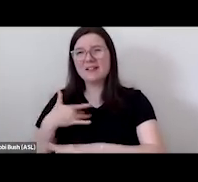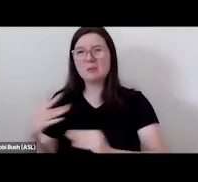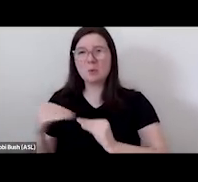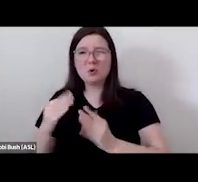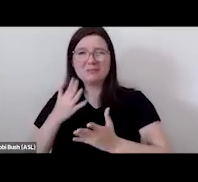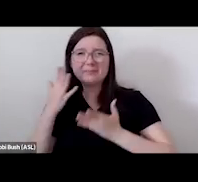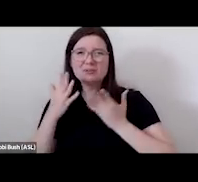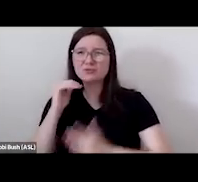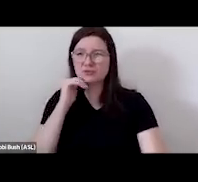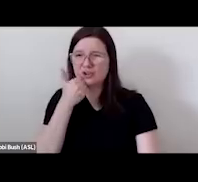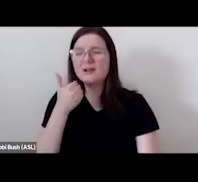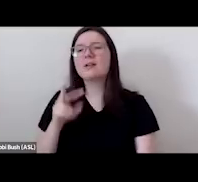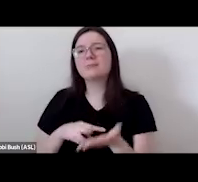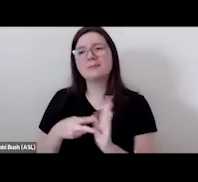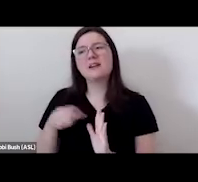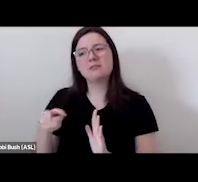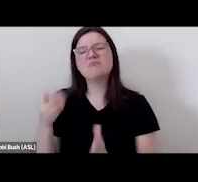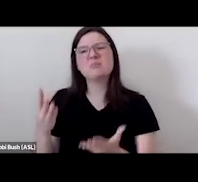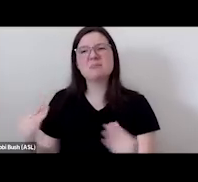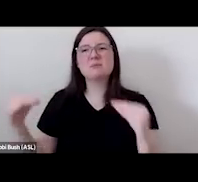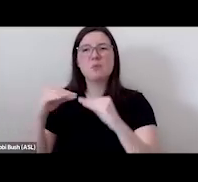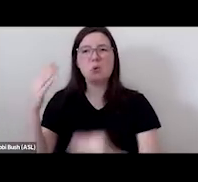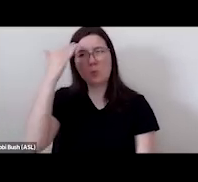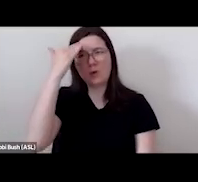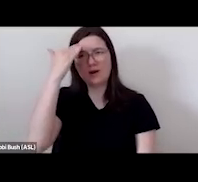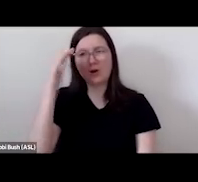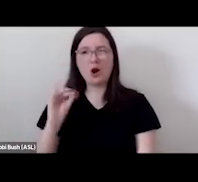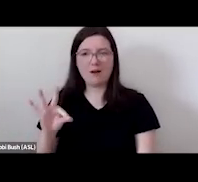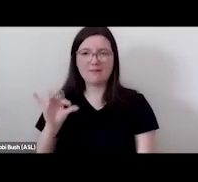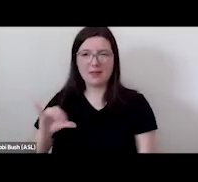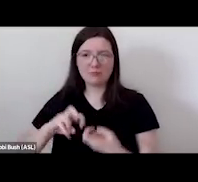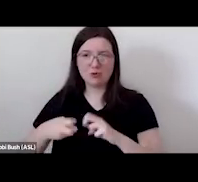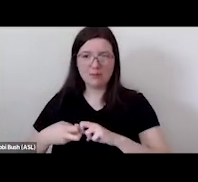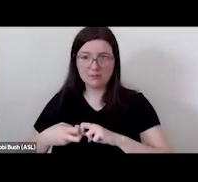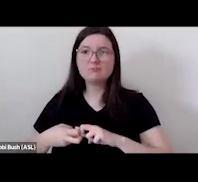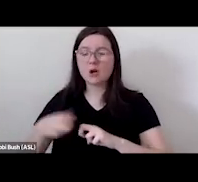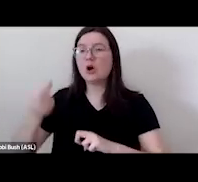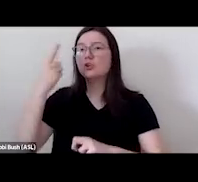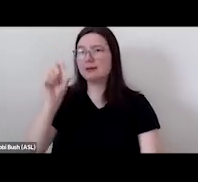'cause you understand that it's a growing concern, you just might not have the tools or resources to address it.